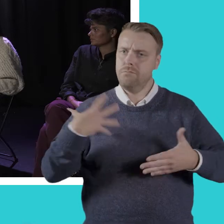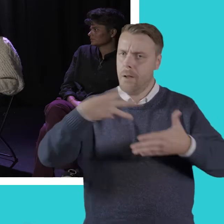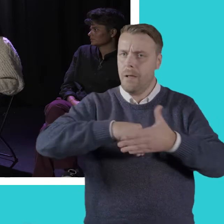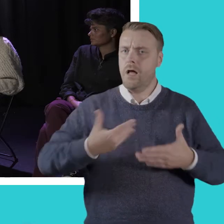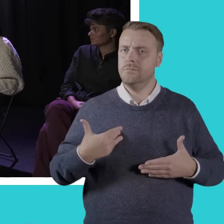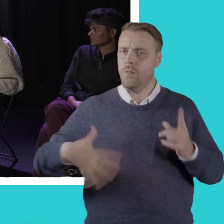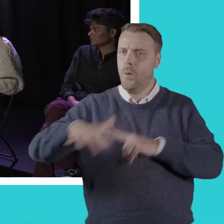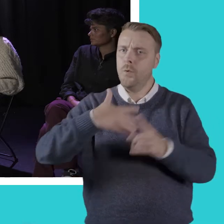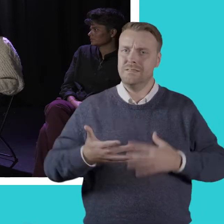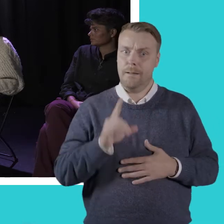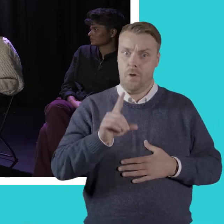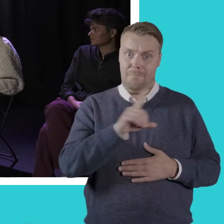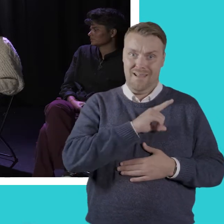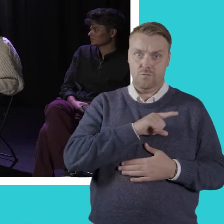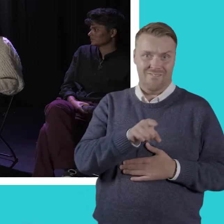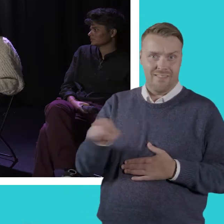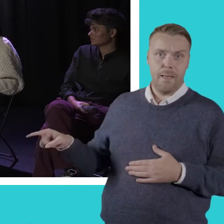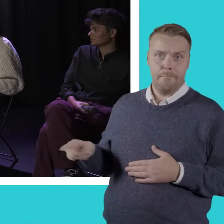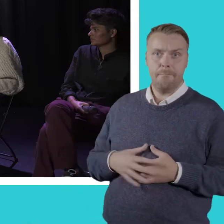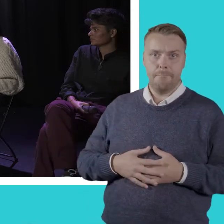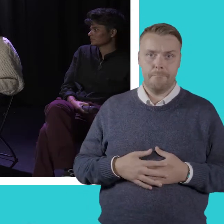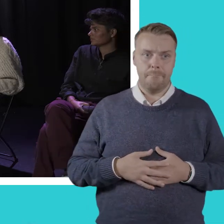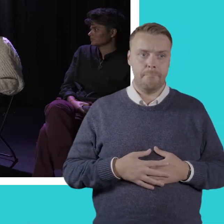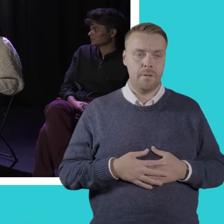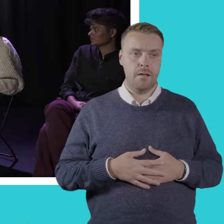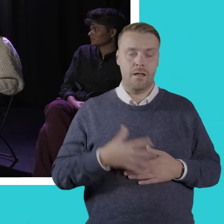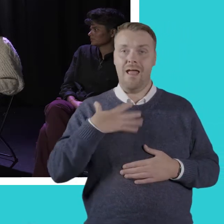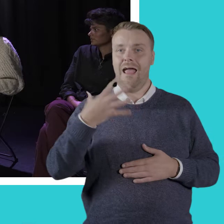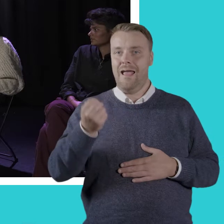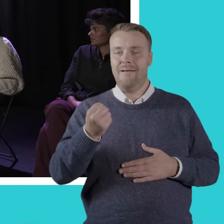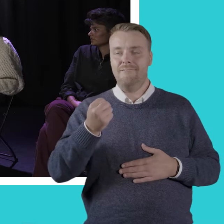because of them I had a childhood dream to go to America. Because I was a basketball fan. I